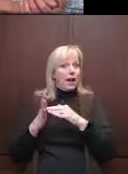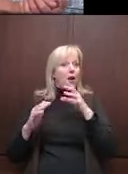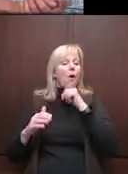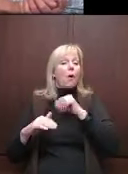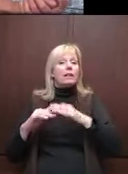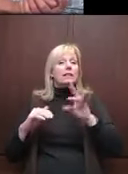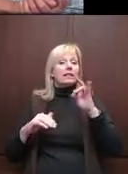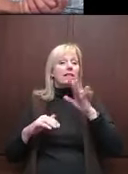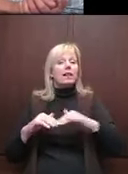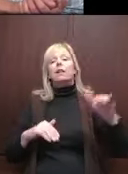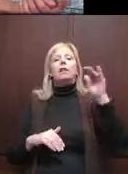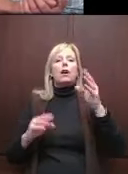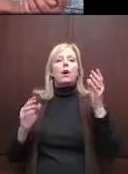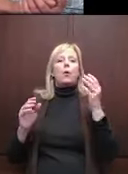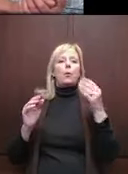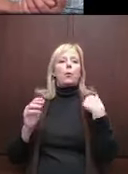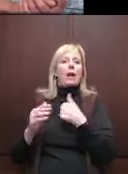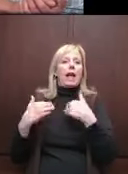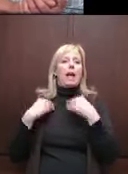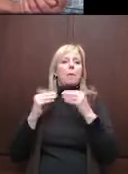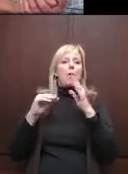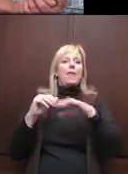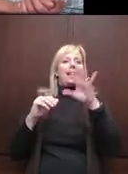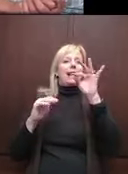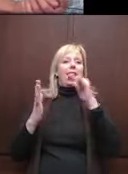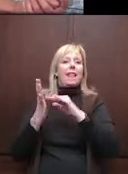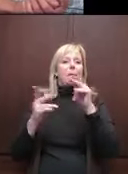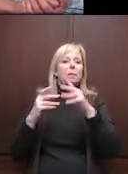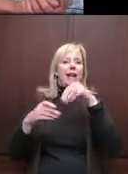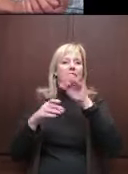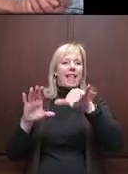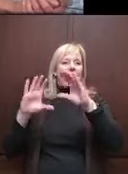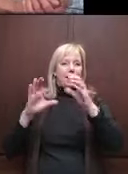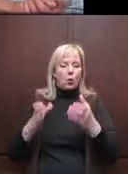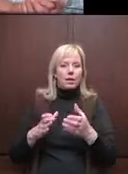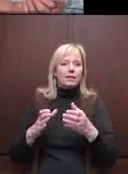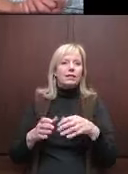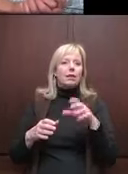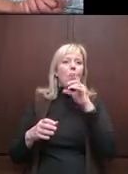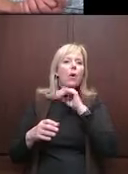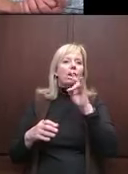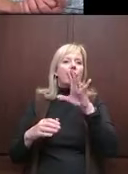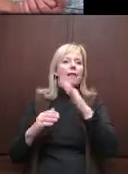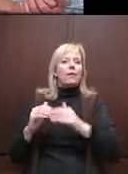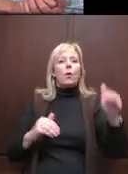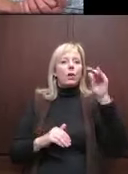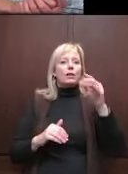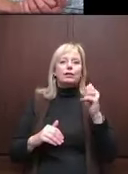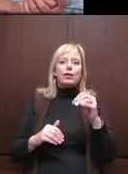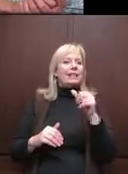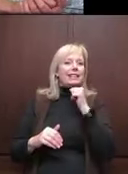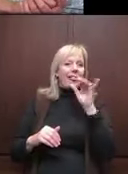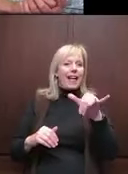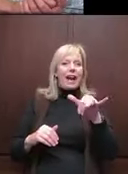And we have over 9000 in that category, just 75 or older that they're working through. So it's not that you were forgotten.